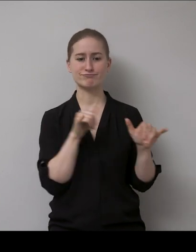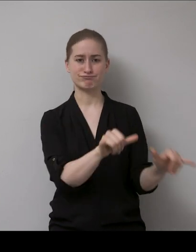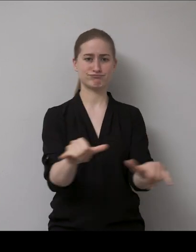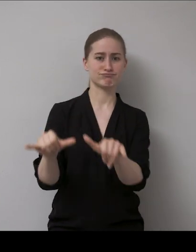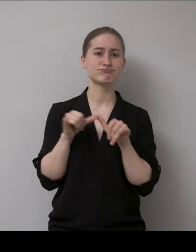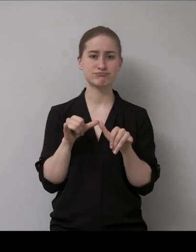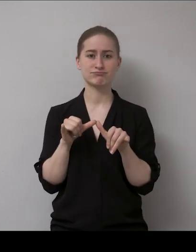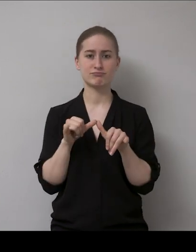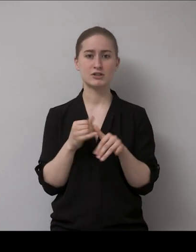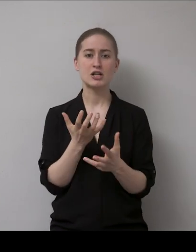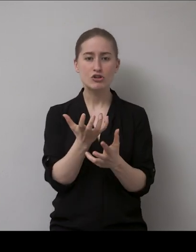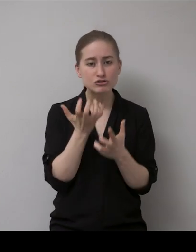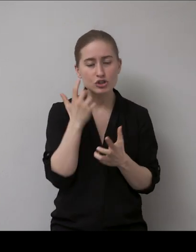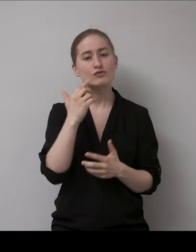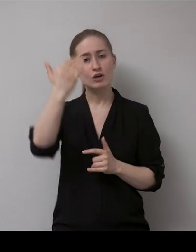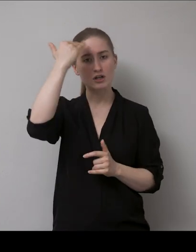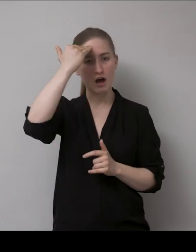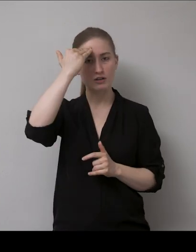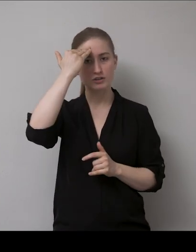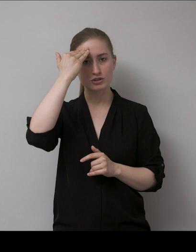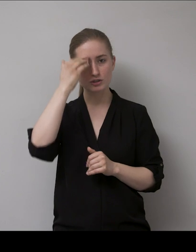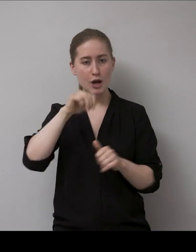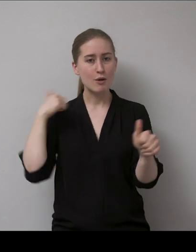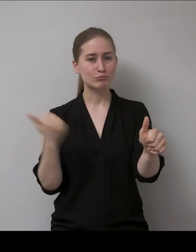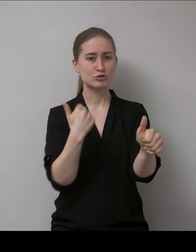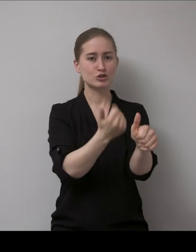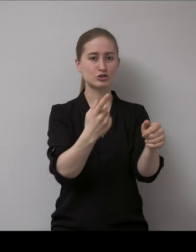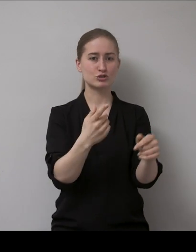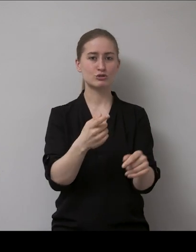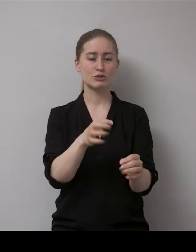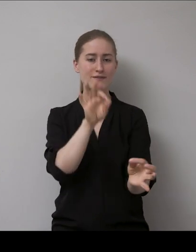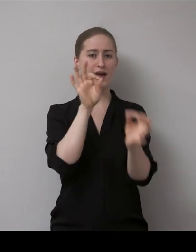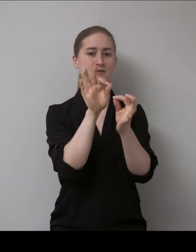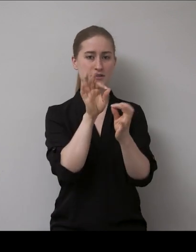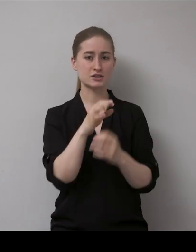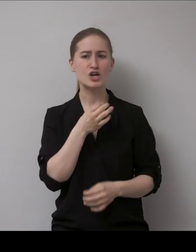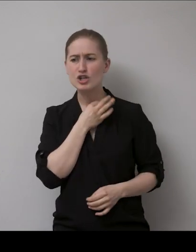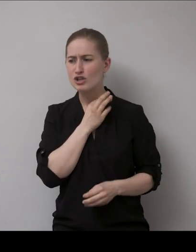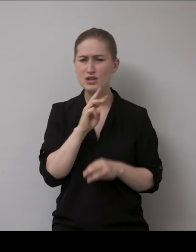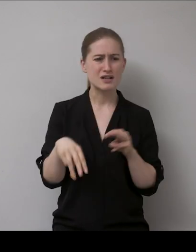You share a thirst for knowledge, a pursuit of excellence, curiosity about the world around you,